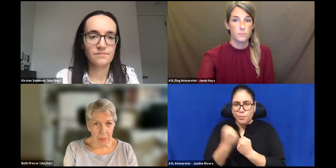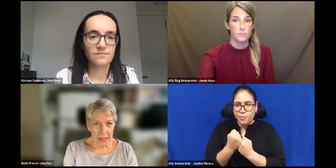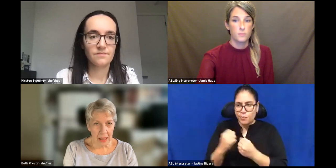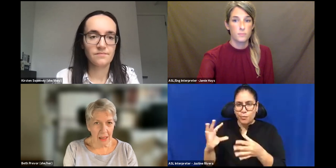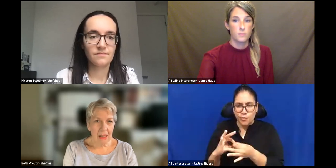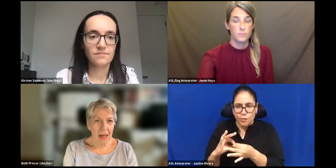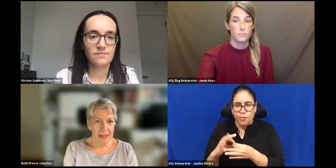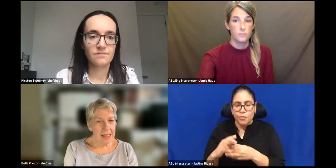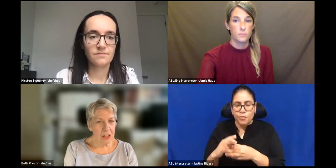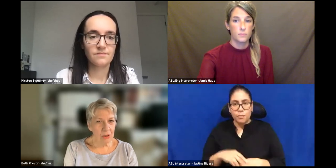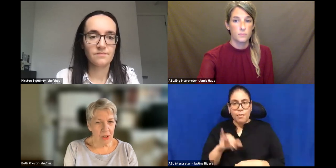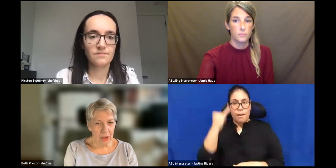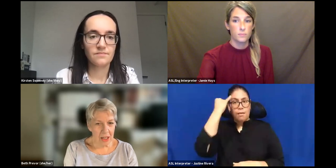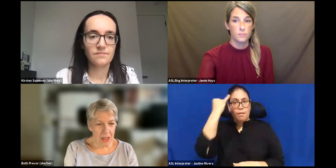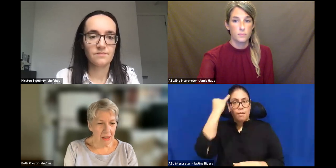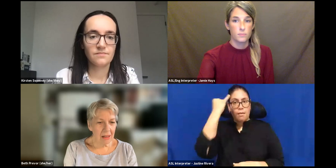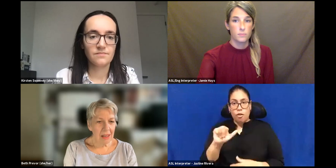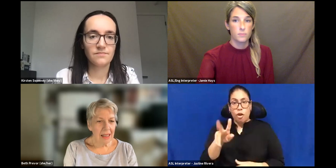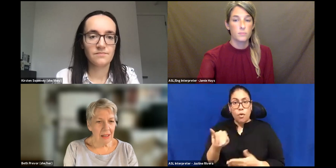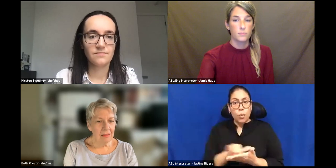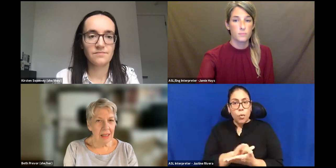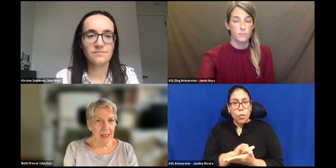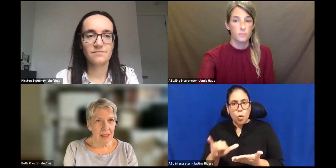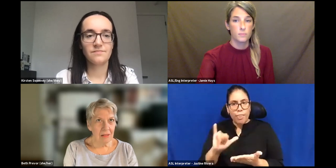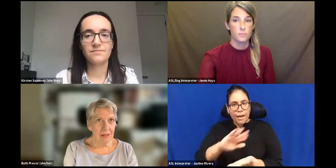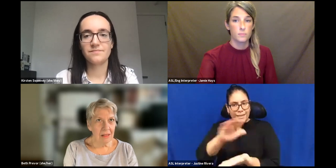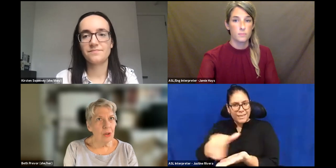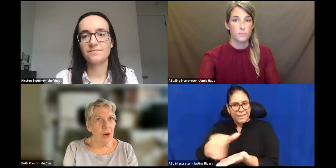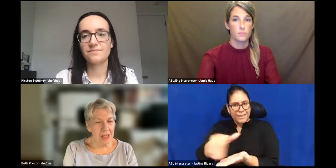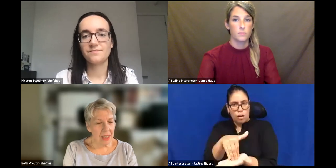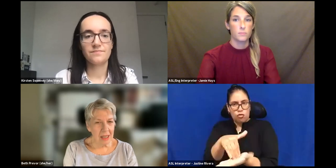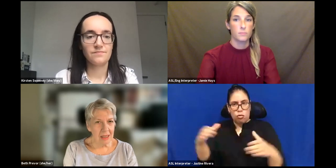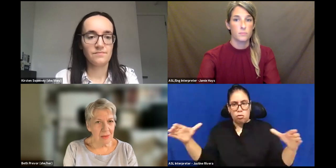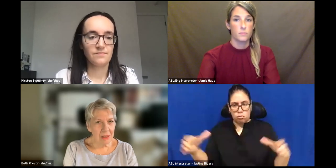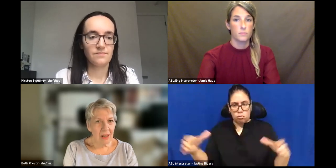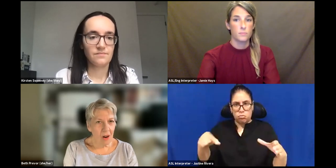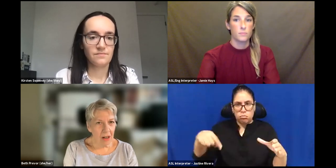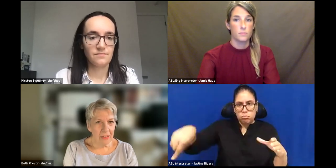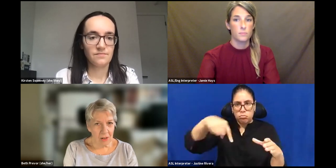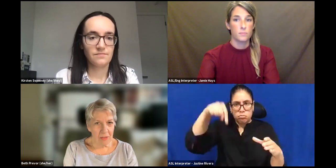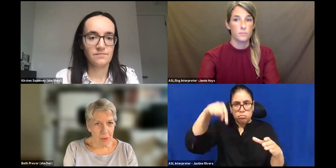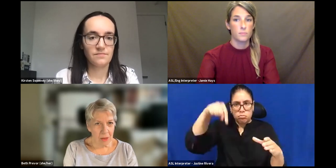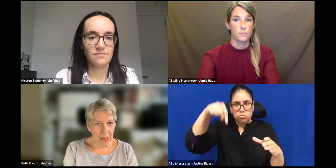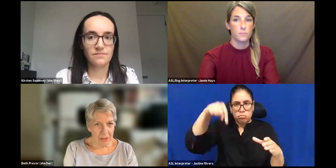being a central location in New York City's off and Off Broadway